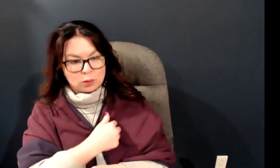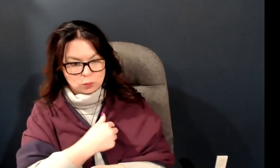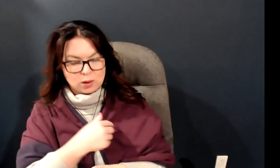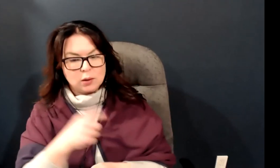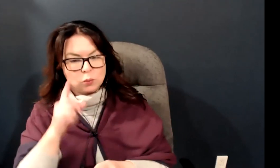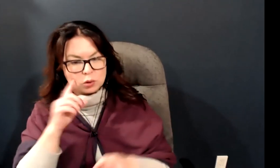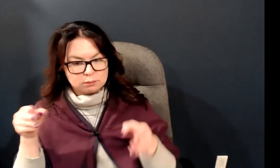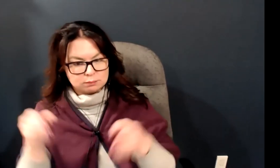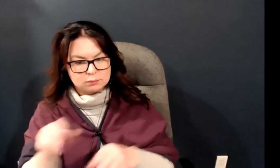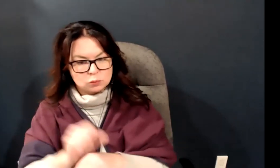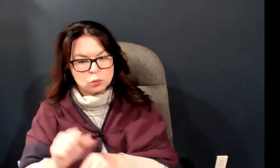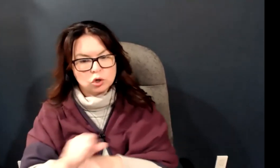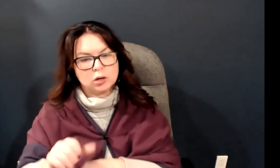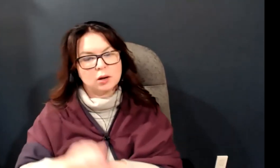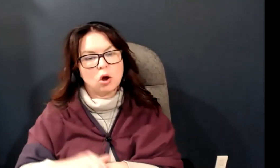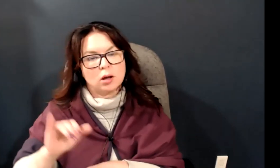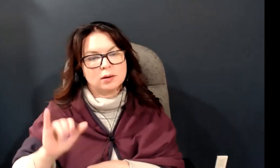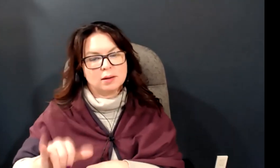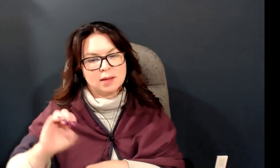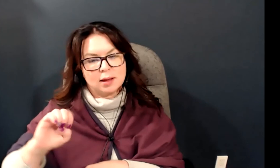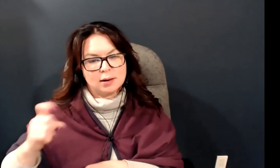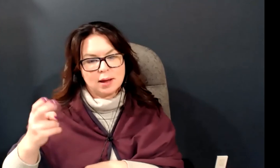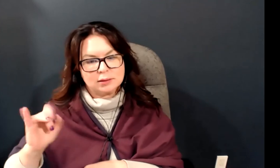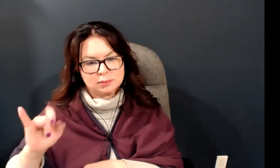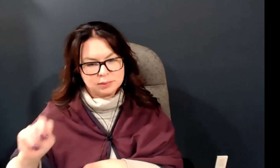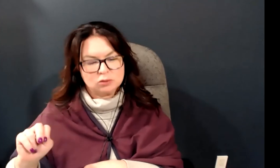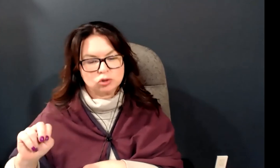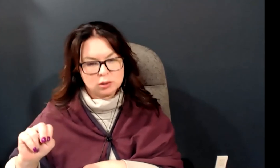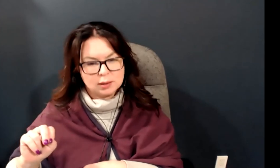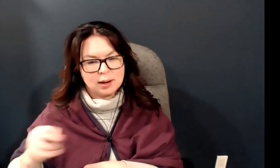and the art, how was that not in any one of those books...? Yes, because...